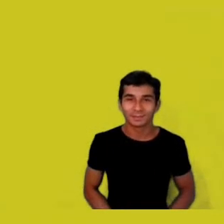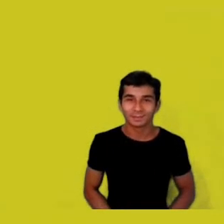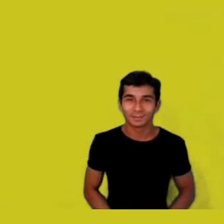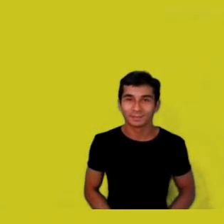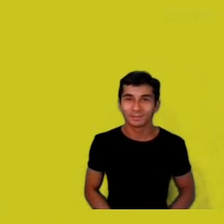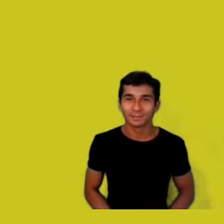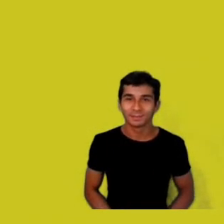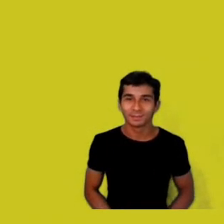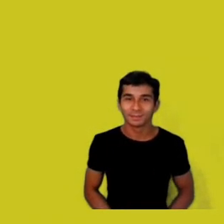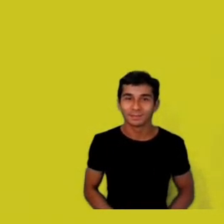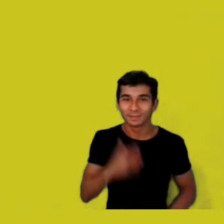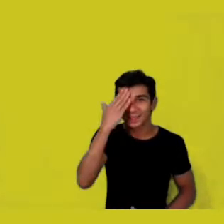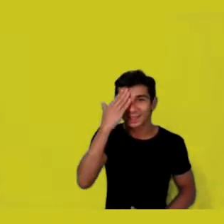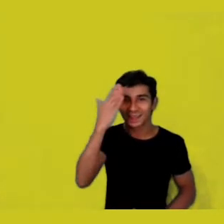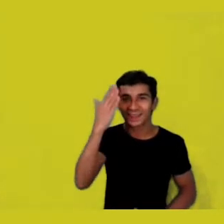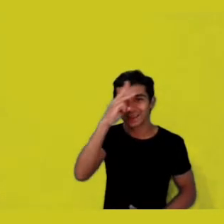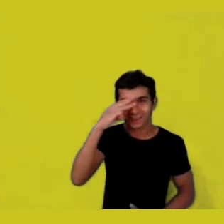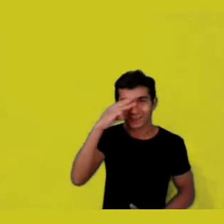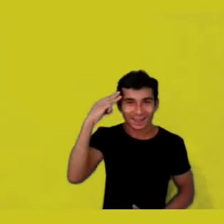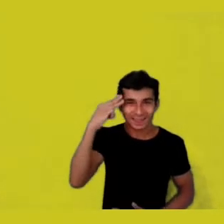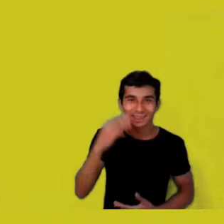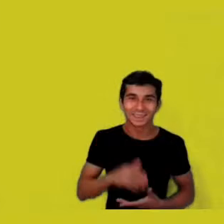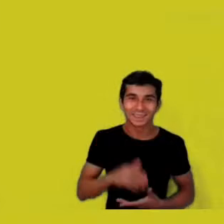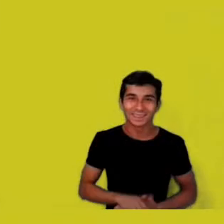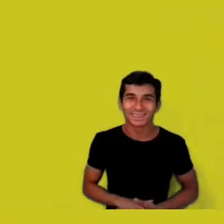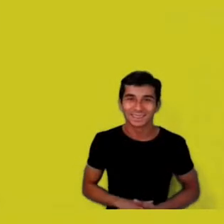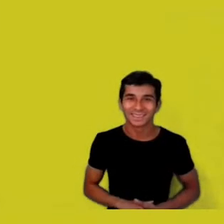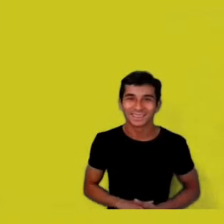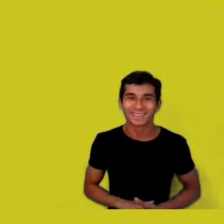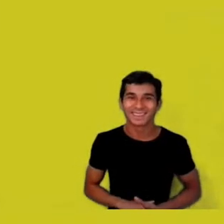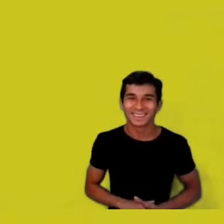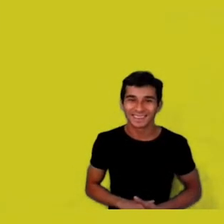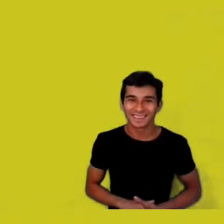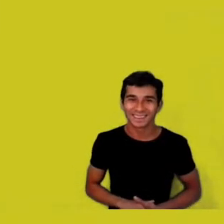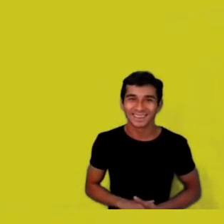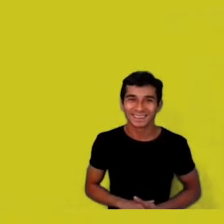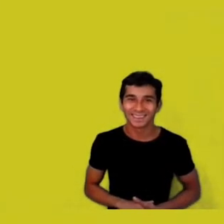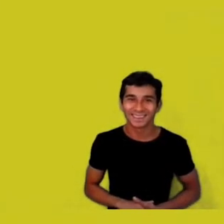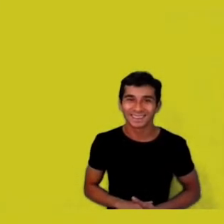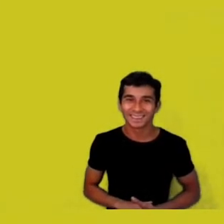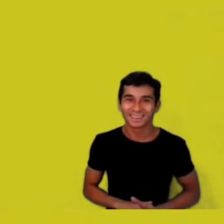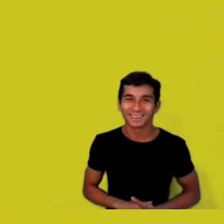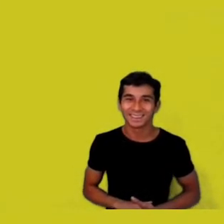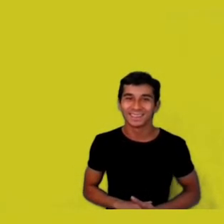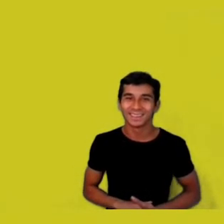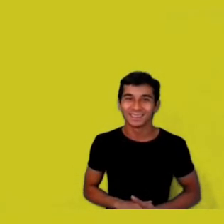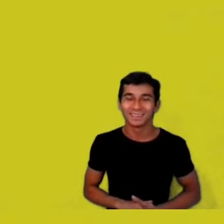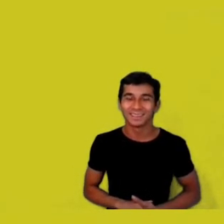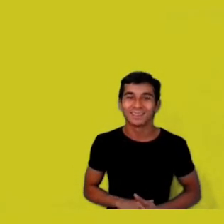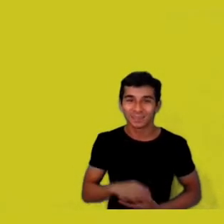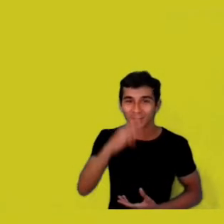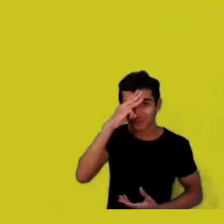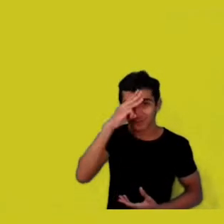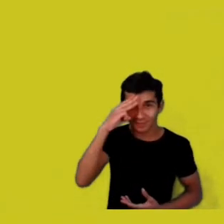Thank you, Wesley. Wesley, Thiago, and today there was Igor, too. Thanks, guys.